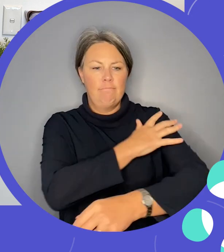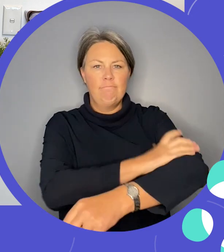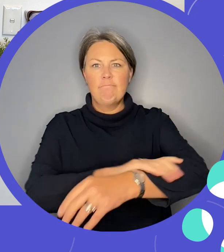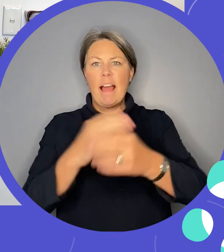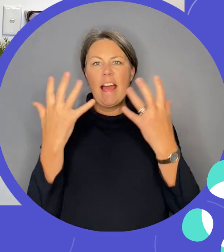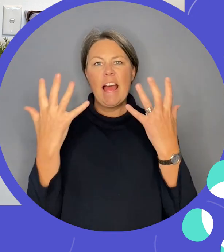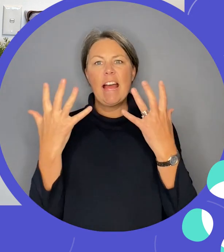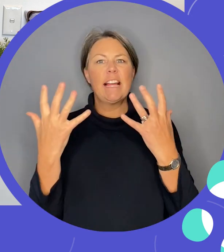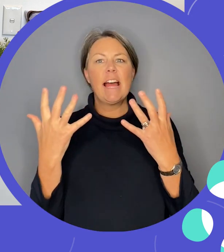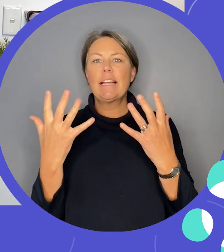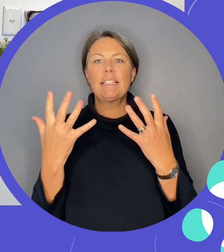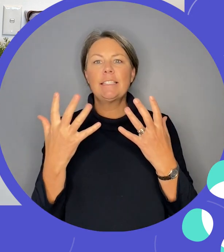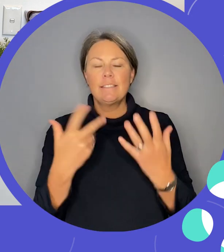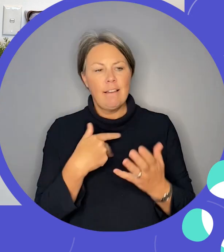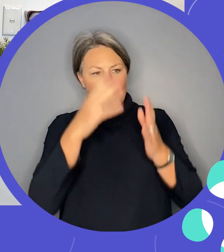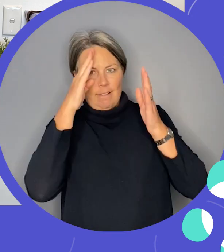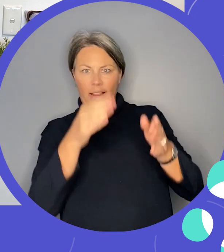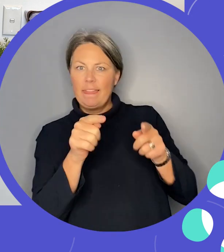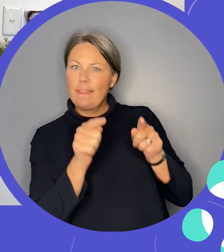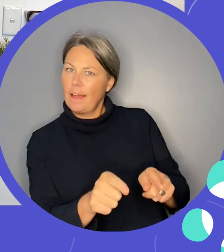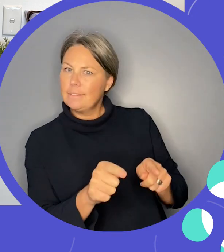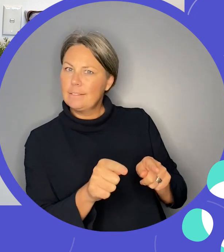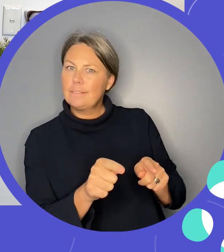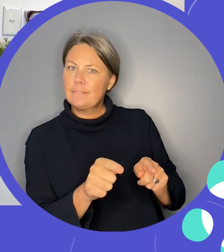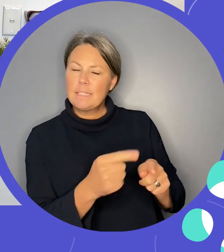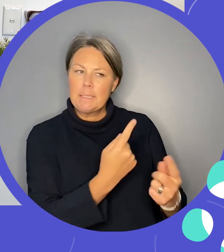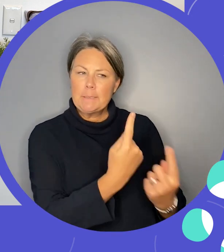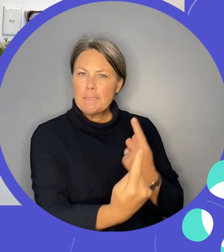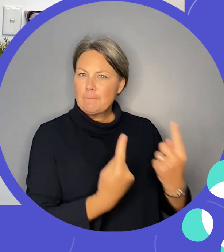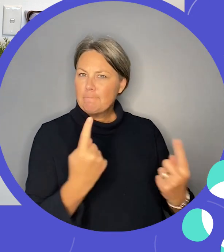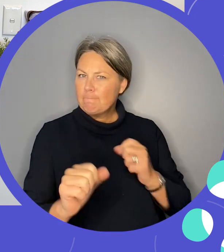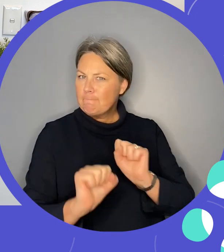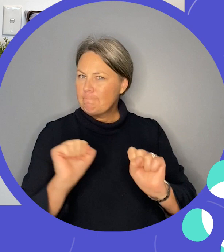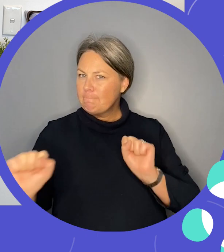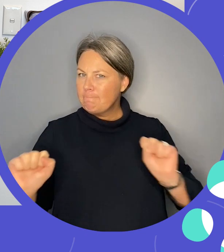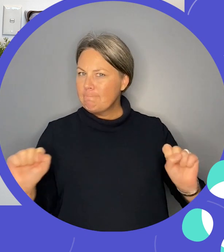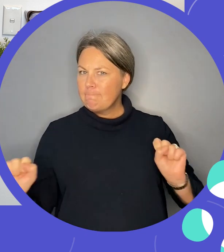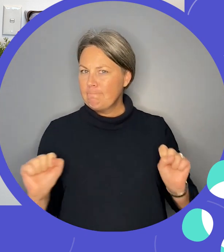So we look at that side of things. So it's very individualised depending on the child and age group.